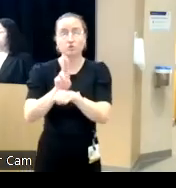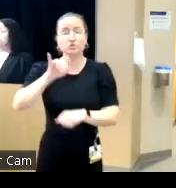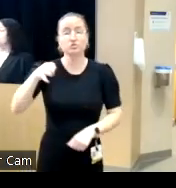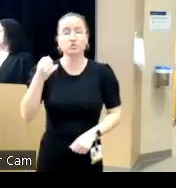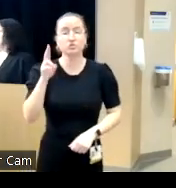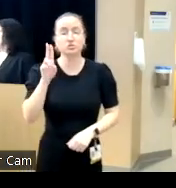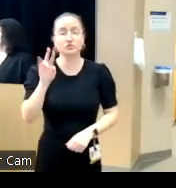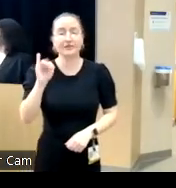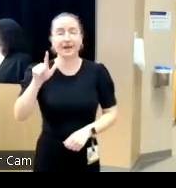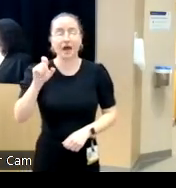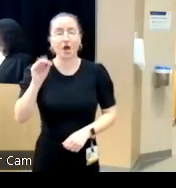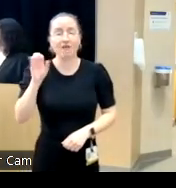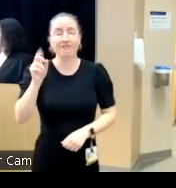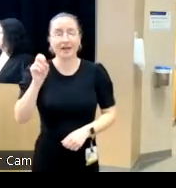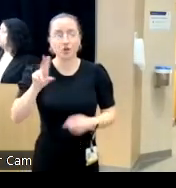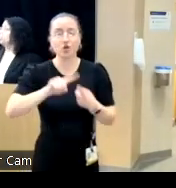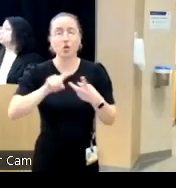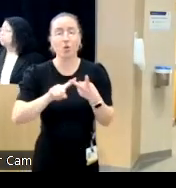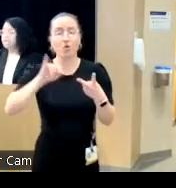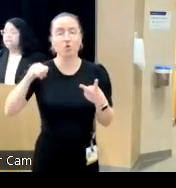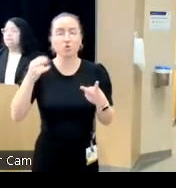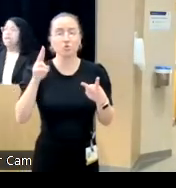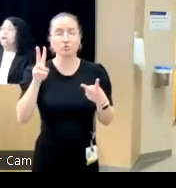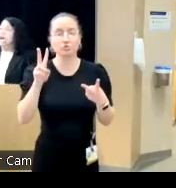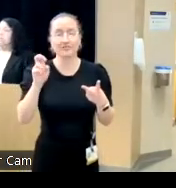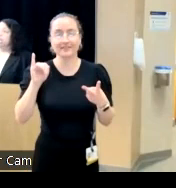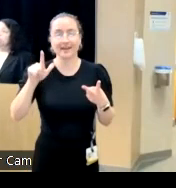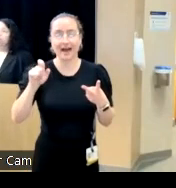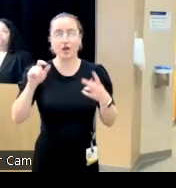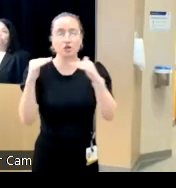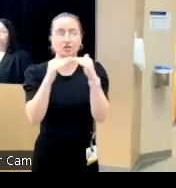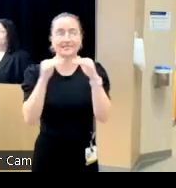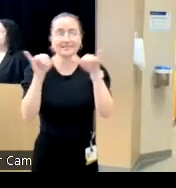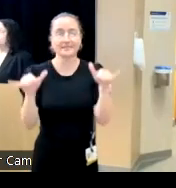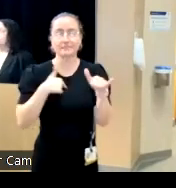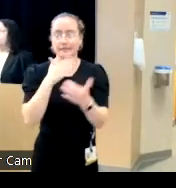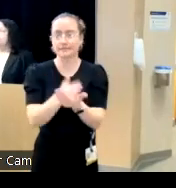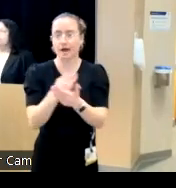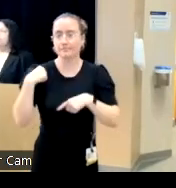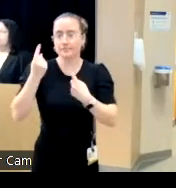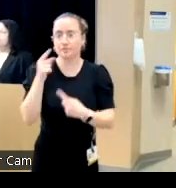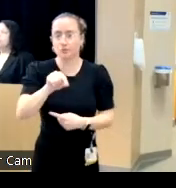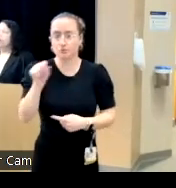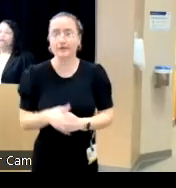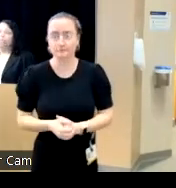offender or juvenile justice system as of 2020 I stopped using those terms I moderated a talk